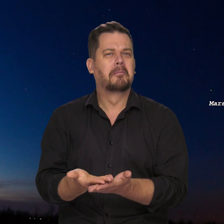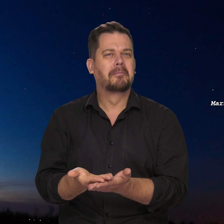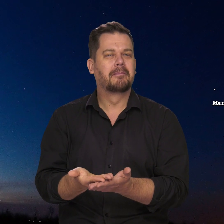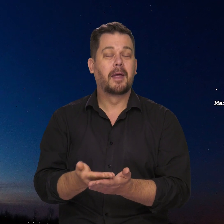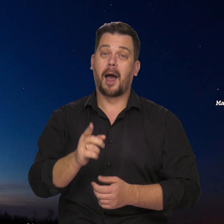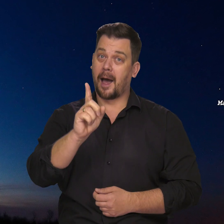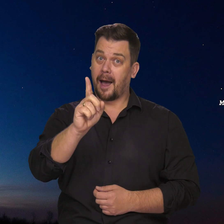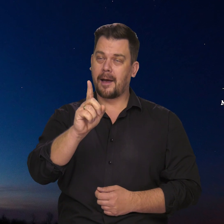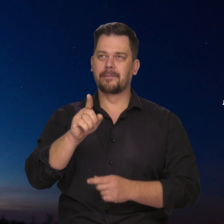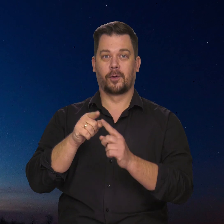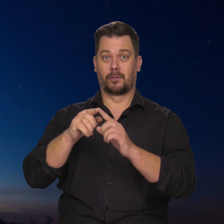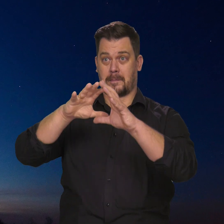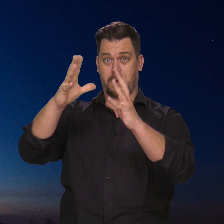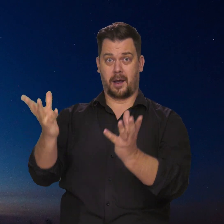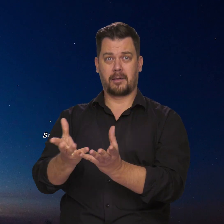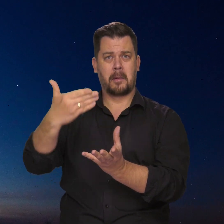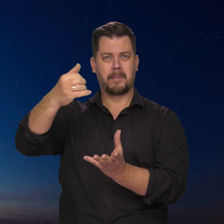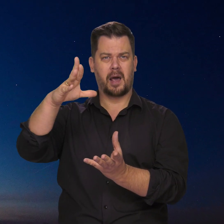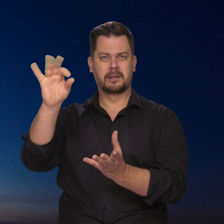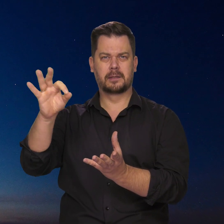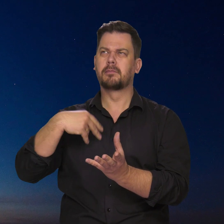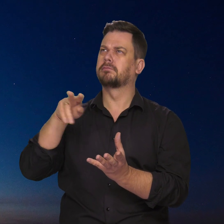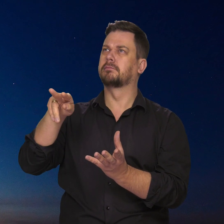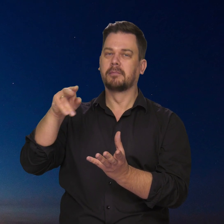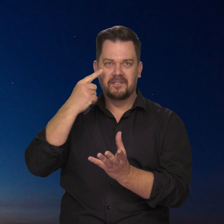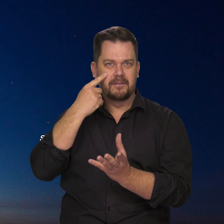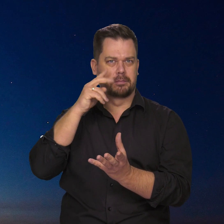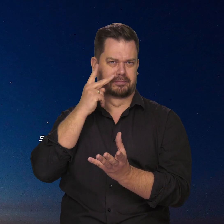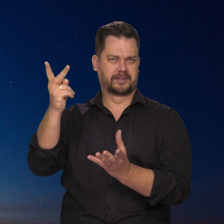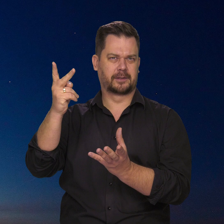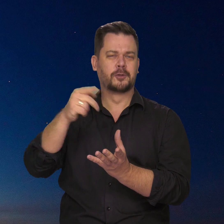Why? On one hand, Mars is sometimes visible to the naked eye —